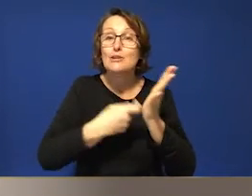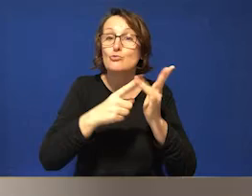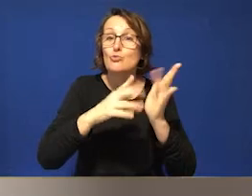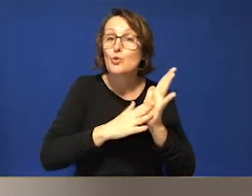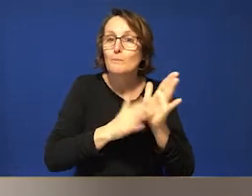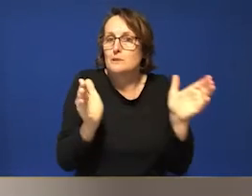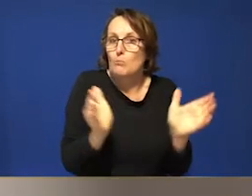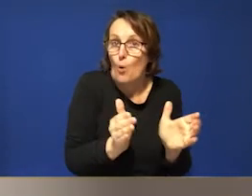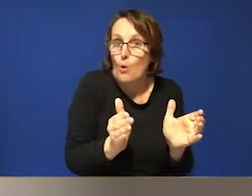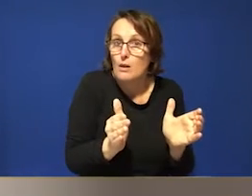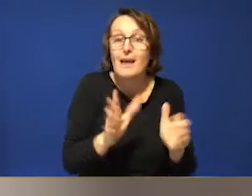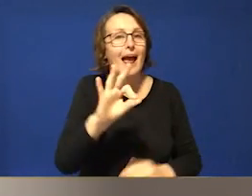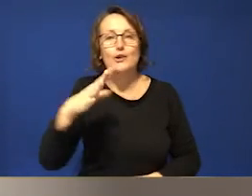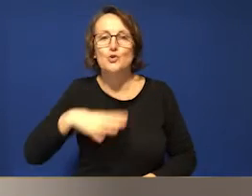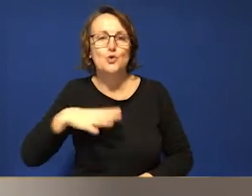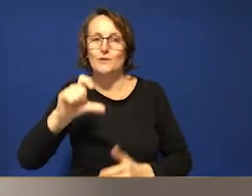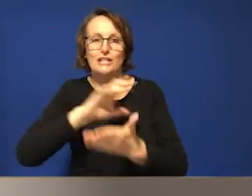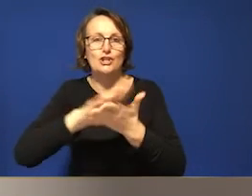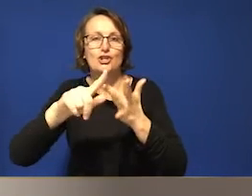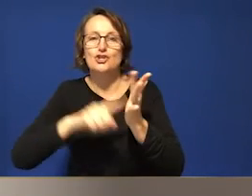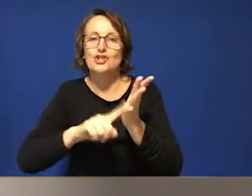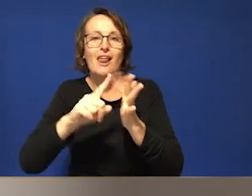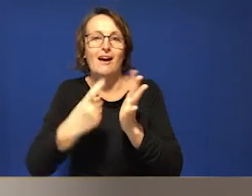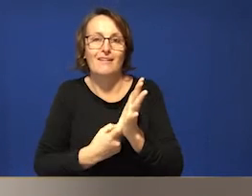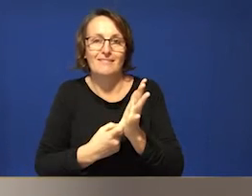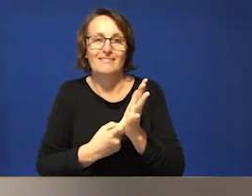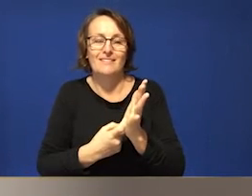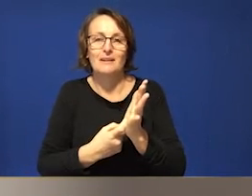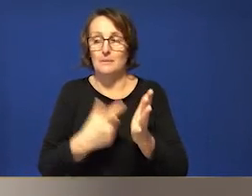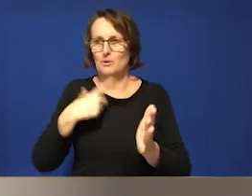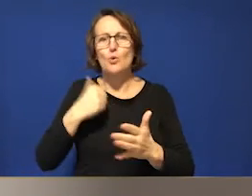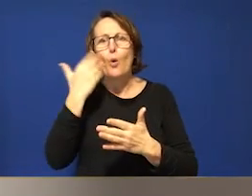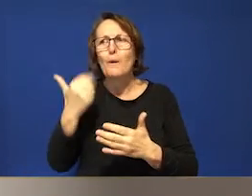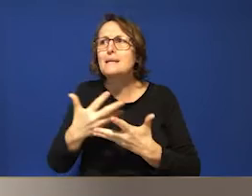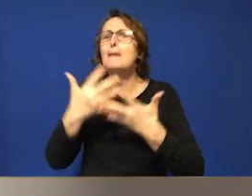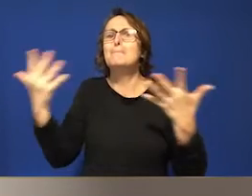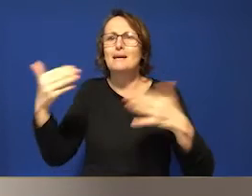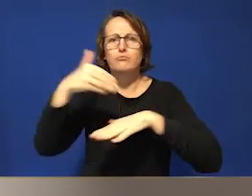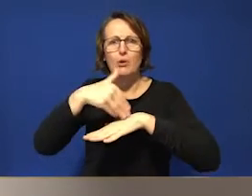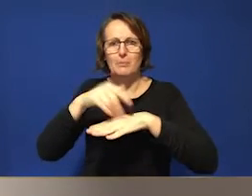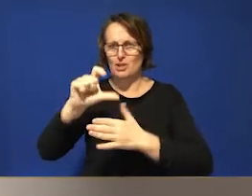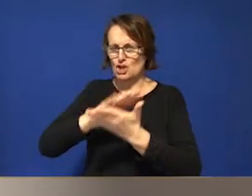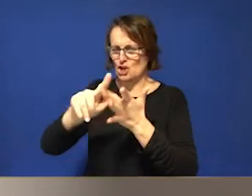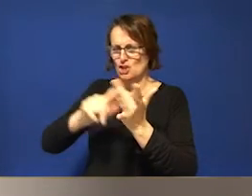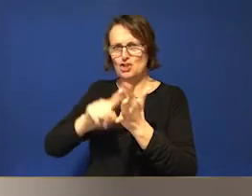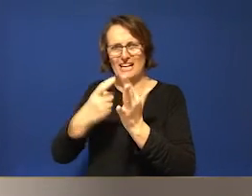and you don't need chillers. So for us, this was gonna be always a massive problem. Where do you put chillers on a building